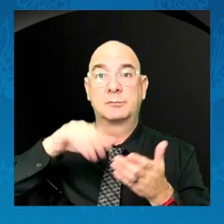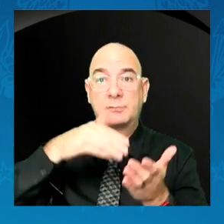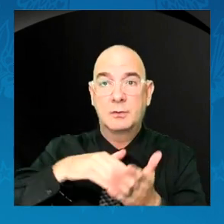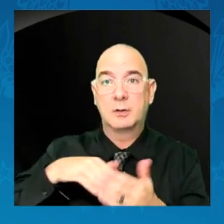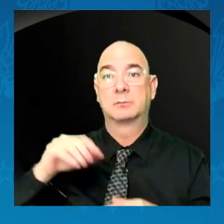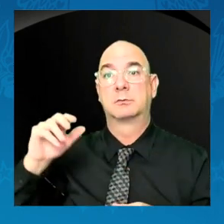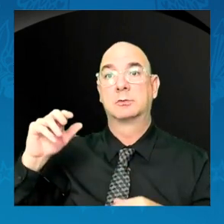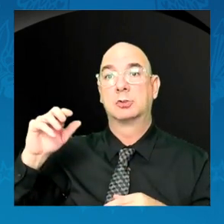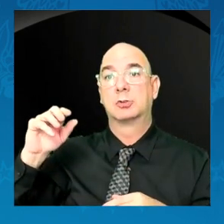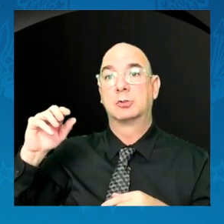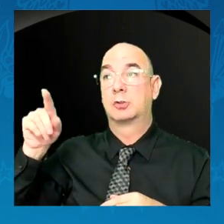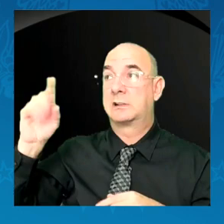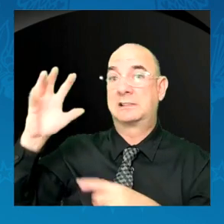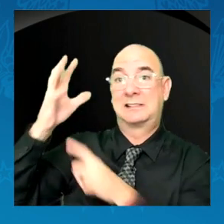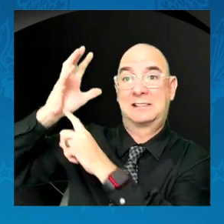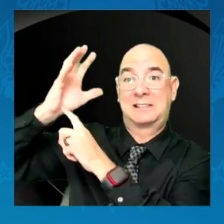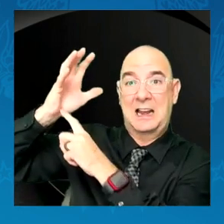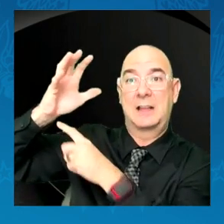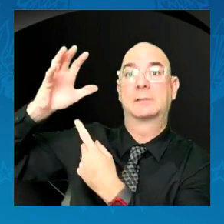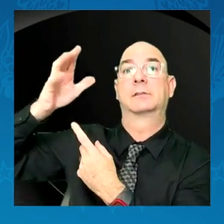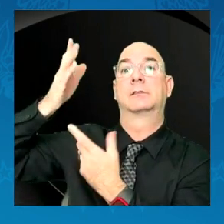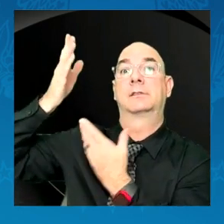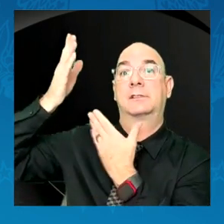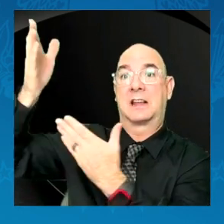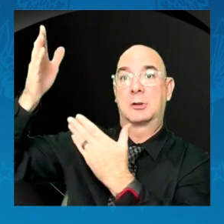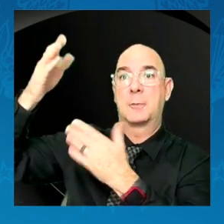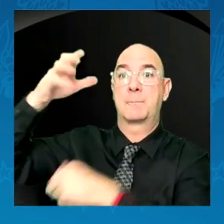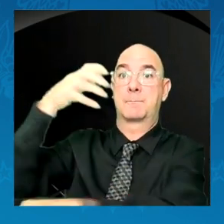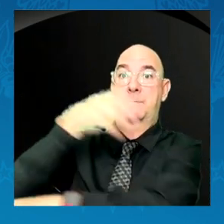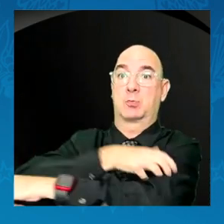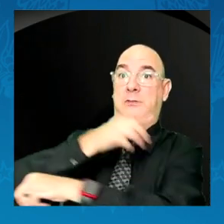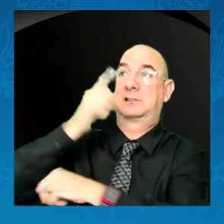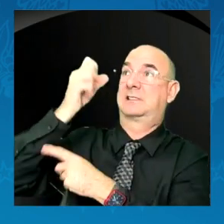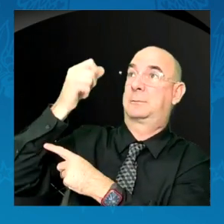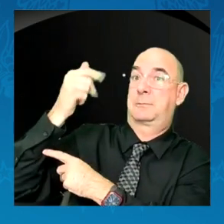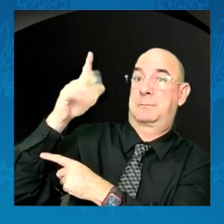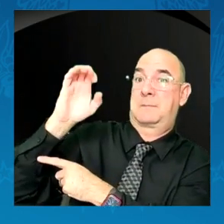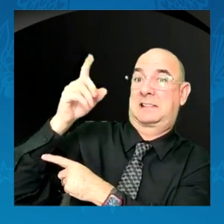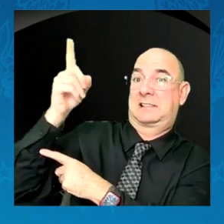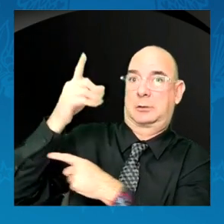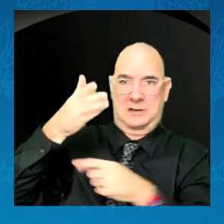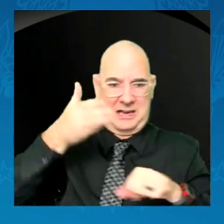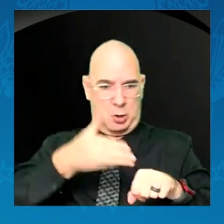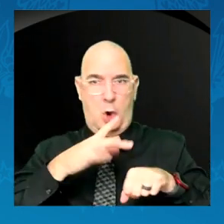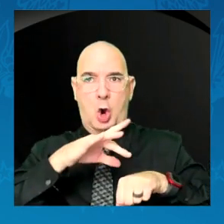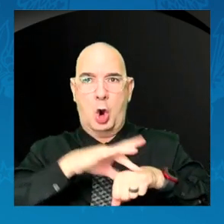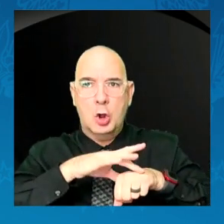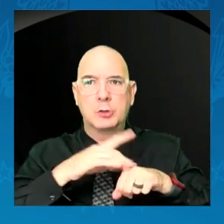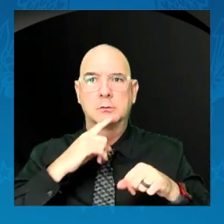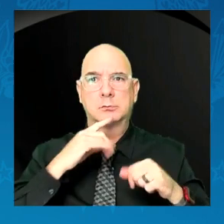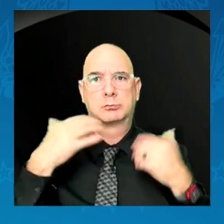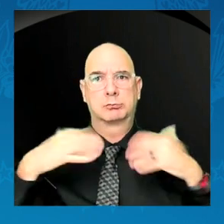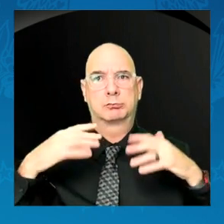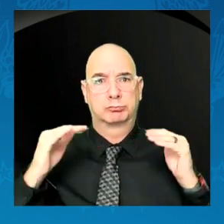down to the local level. Advancing the educational and career prospects of traditional communities,